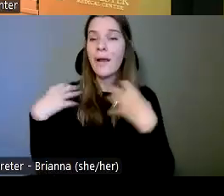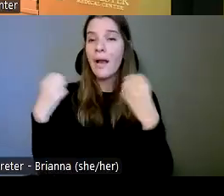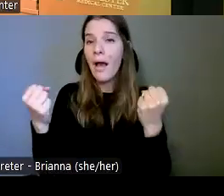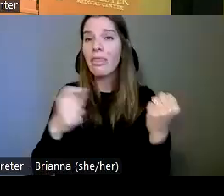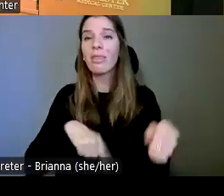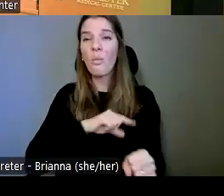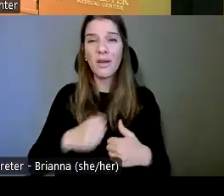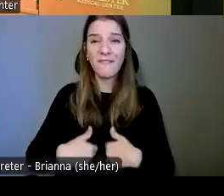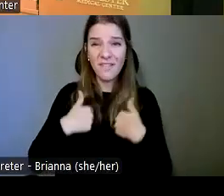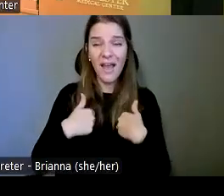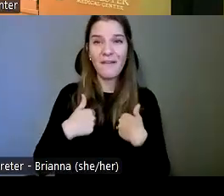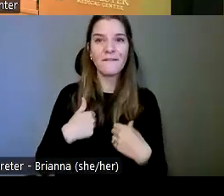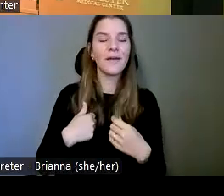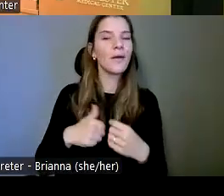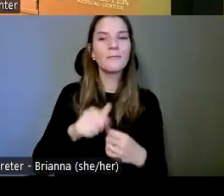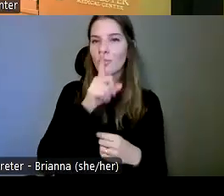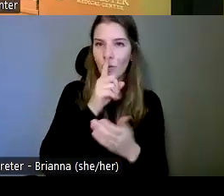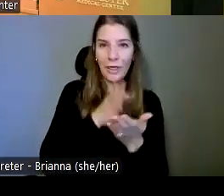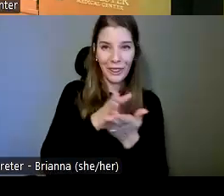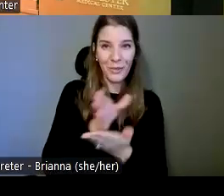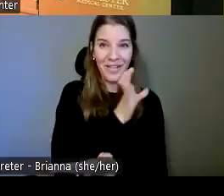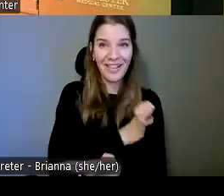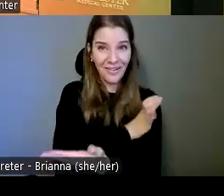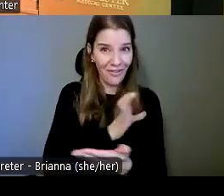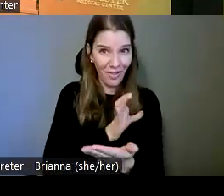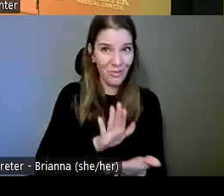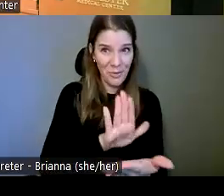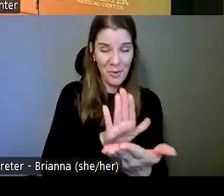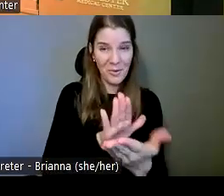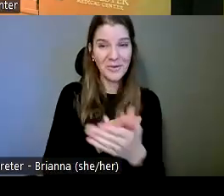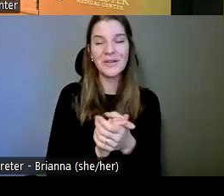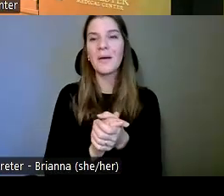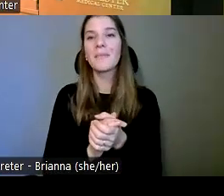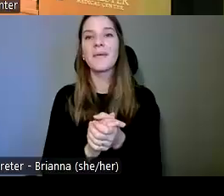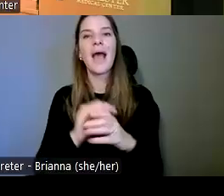through clinical means and how you get it in such a way that there it's also educationally rich and